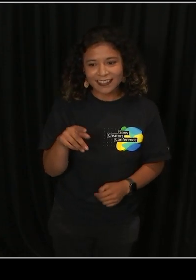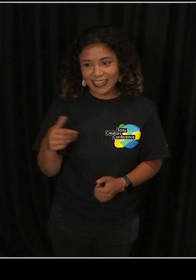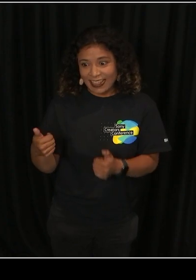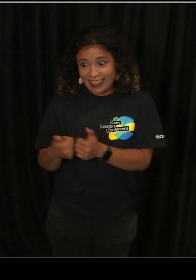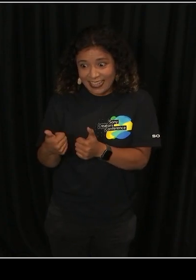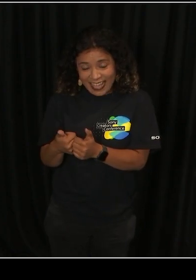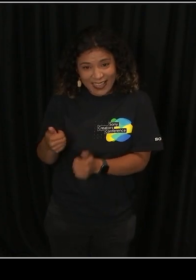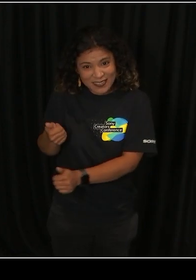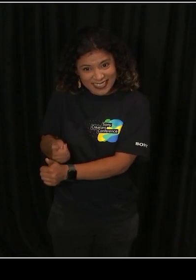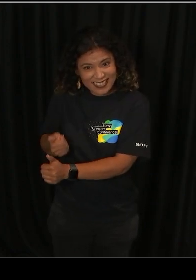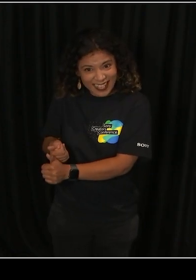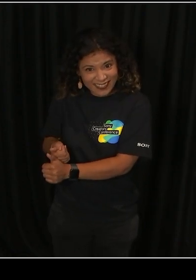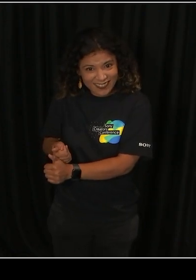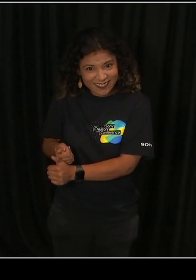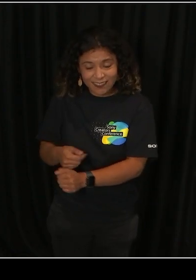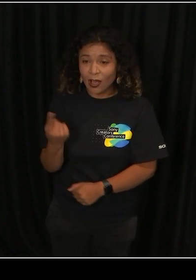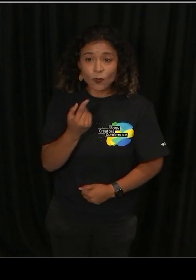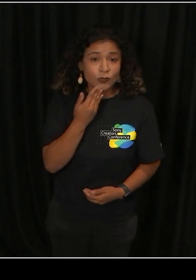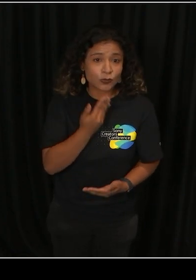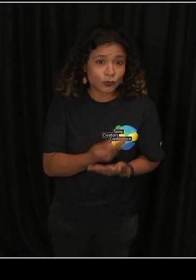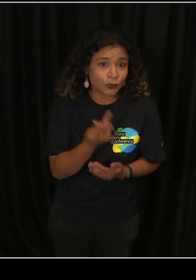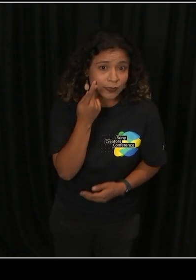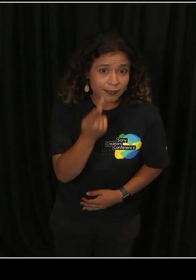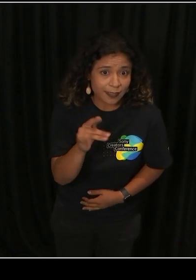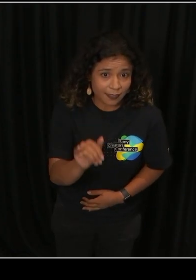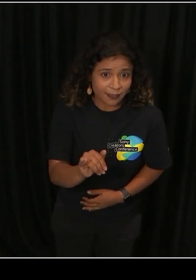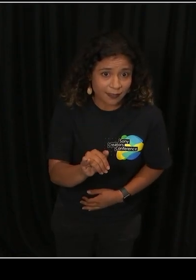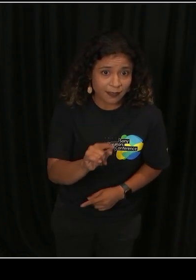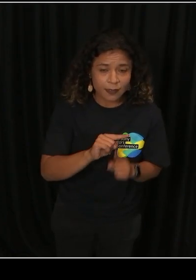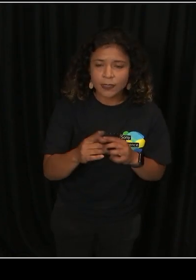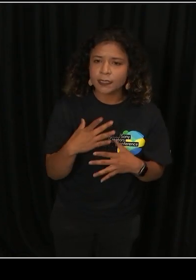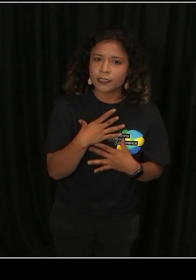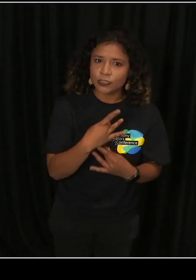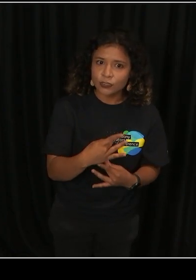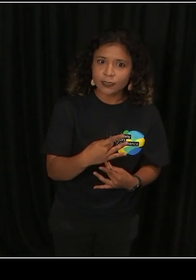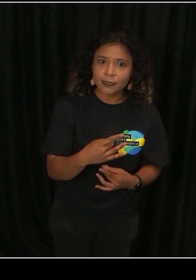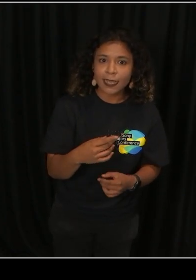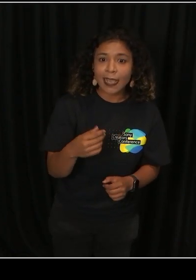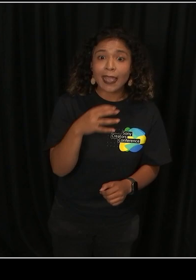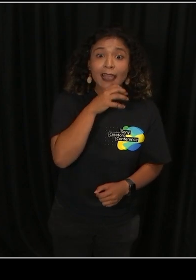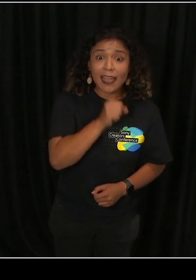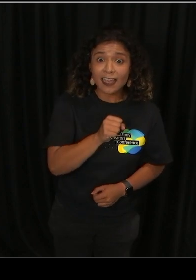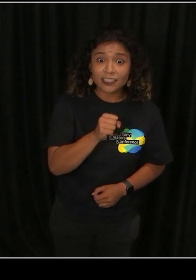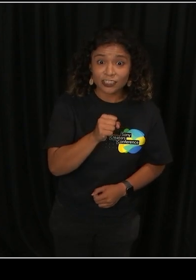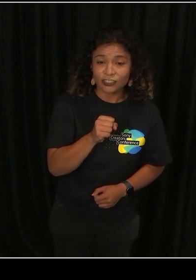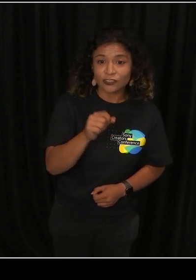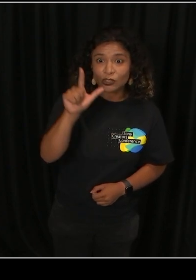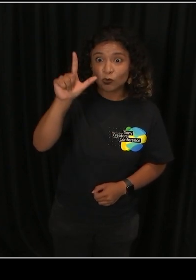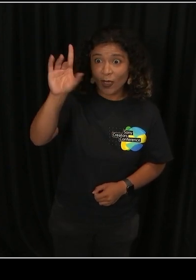which was always good to see. But more interestingly, we had the median age drop from 28 to 14.